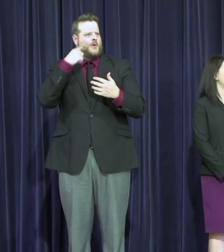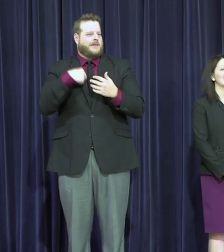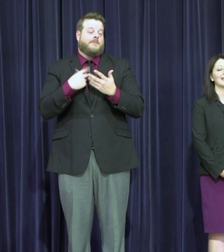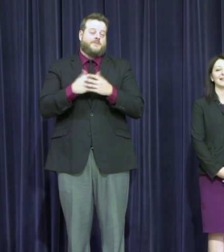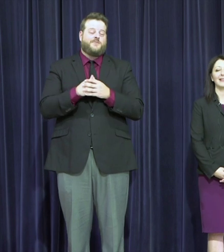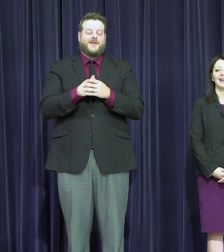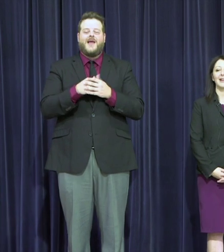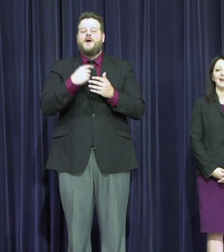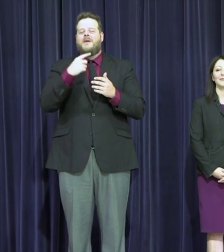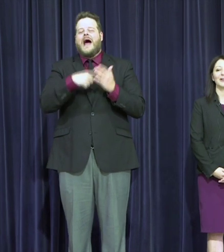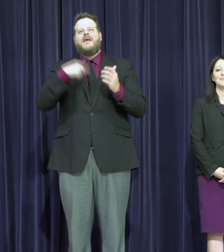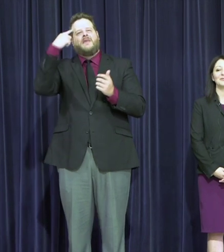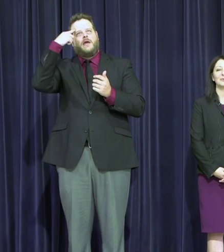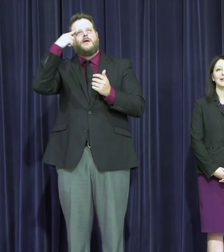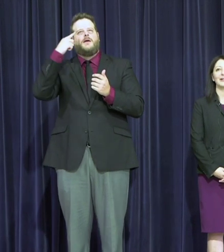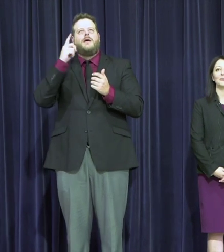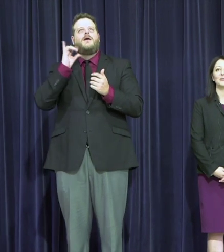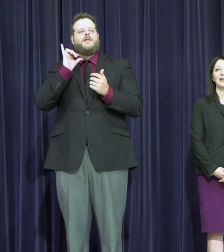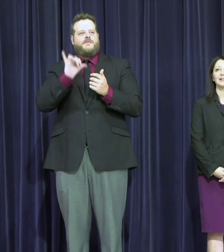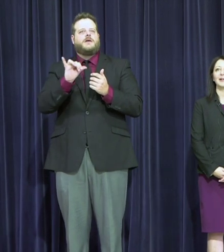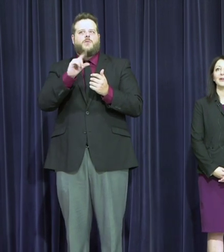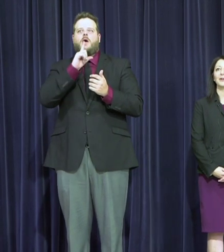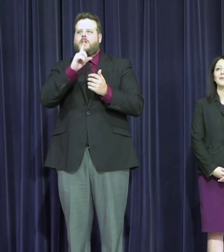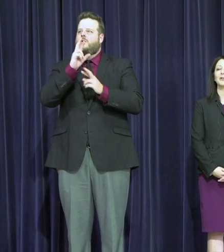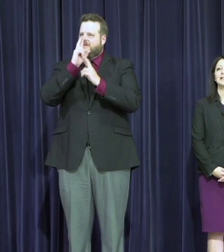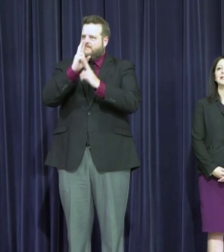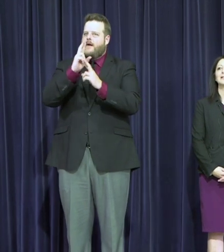That's what I think have come to really respect and like about the Governor.